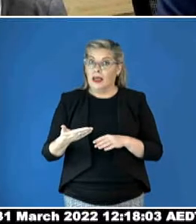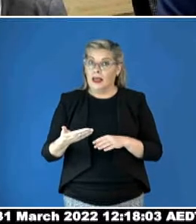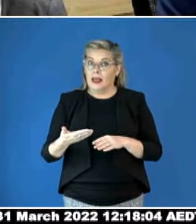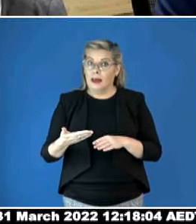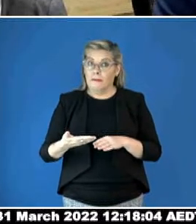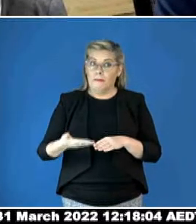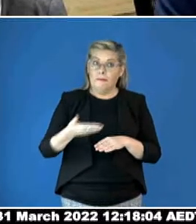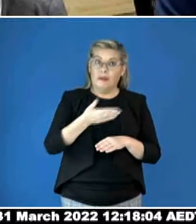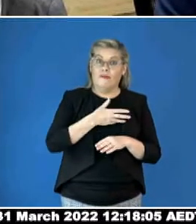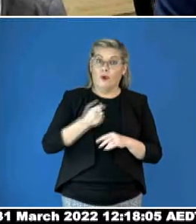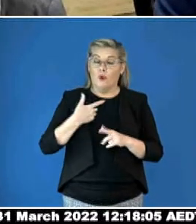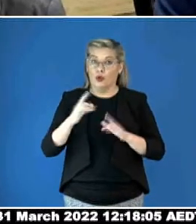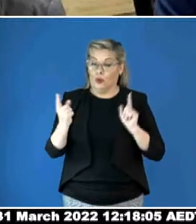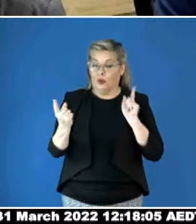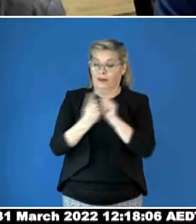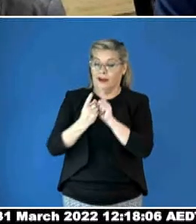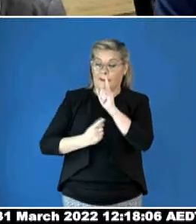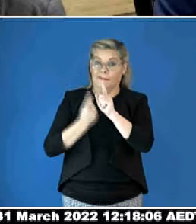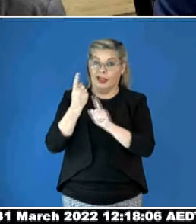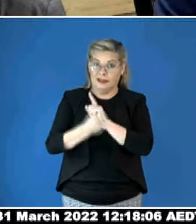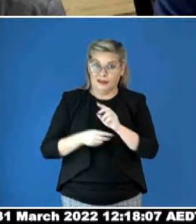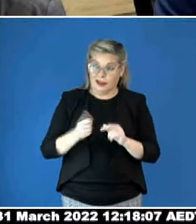what they were ultimately - what they would consider to be an appropriate apology?